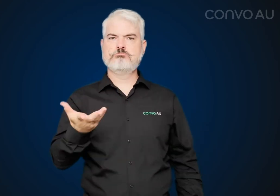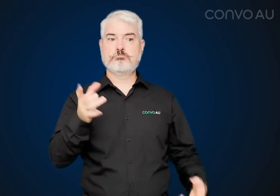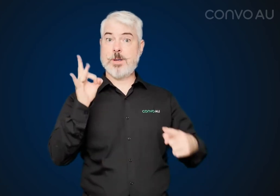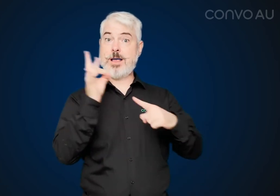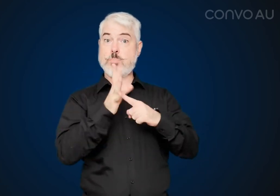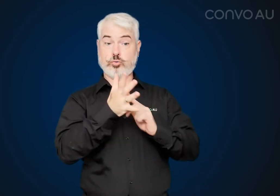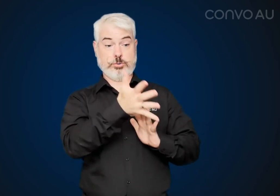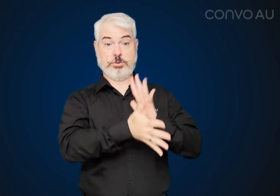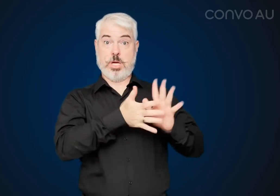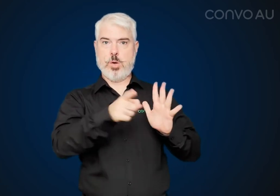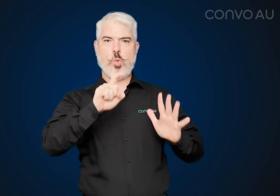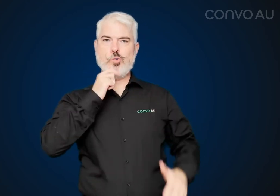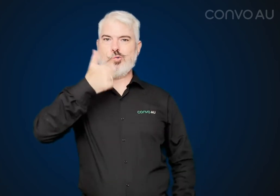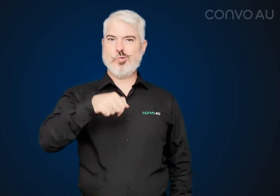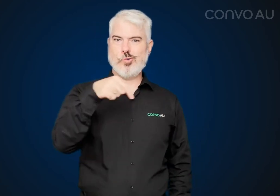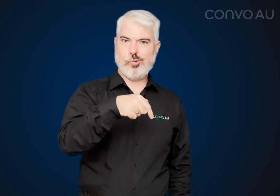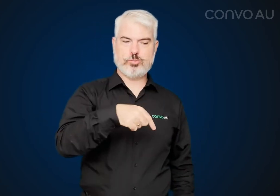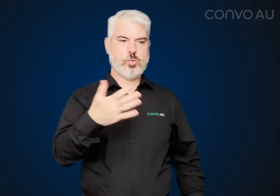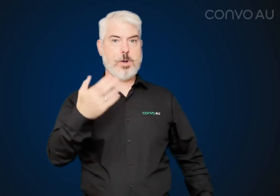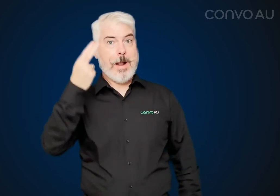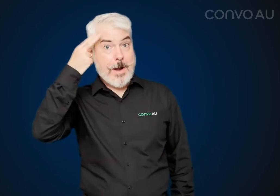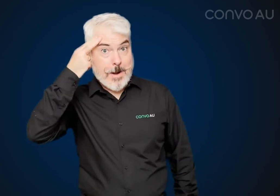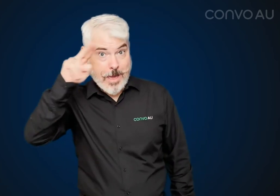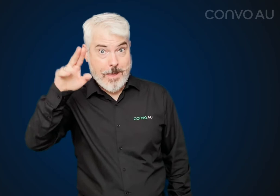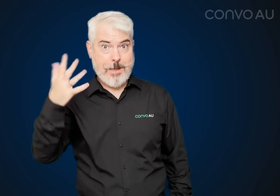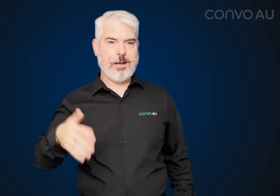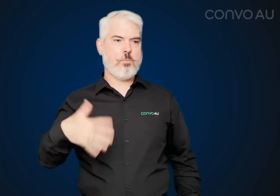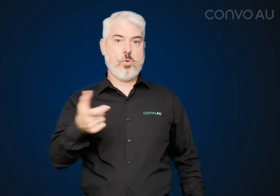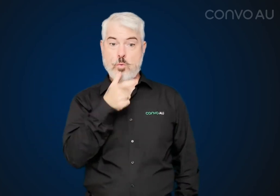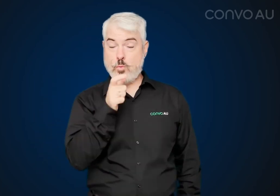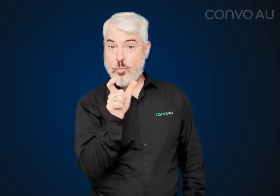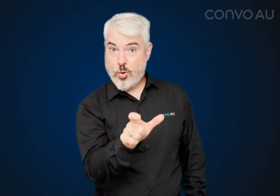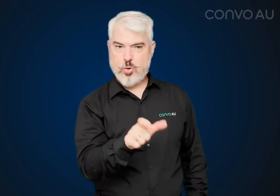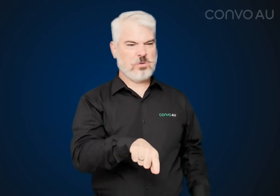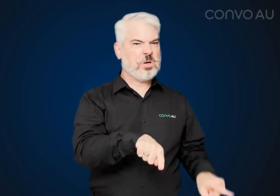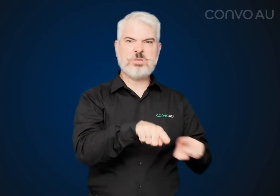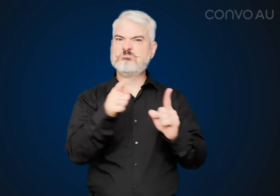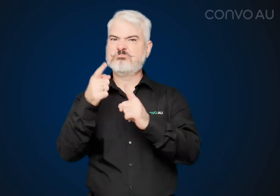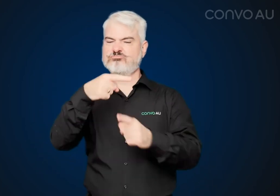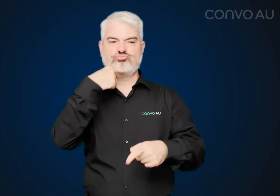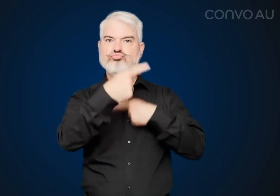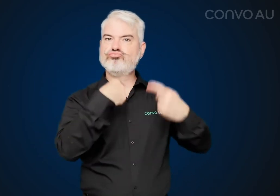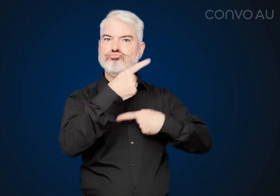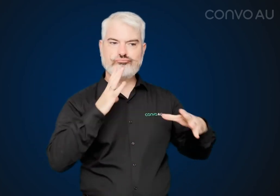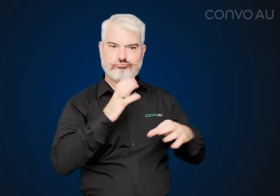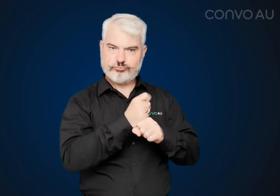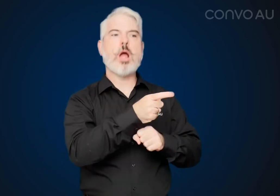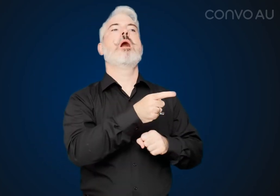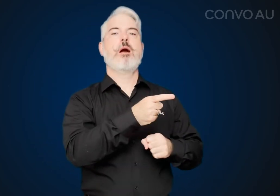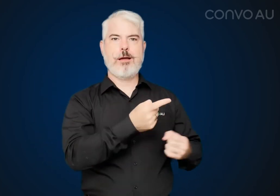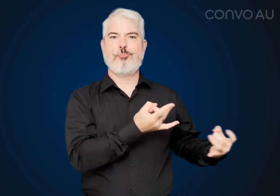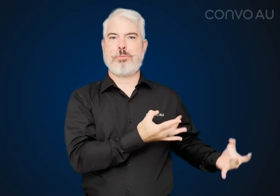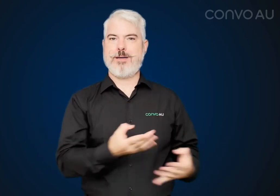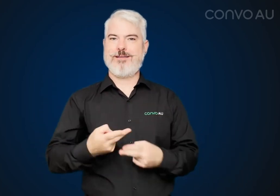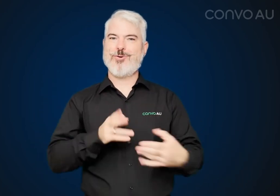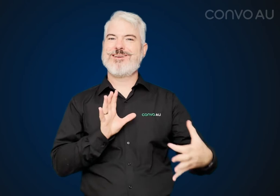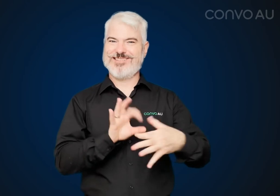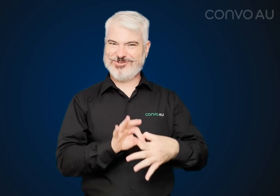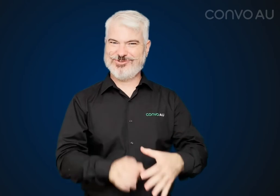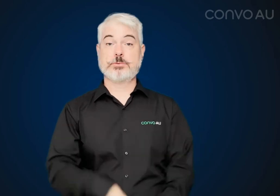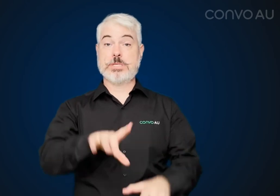any important signs, names or words you will use and anything else.